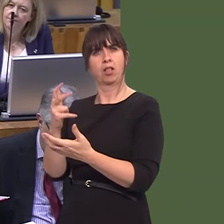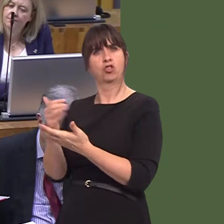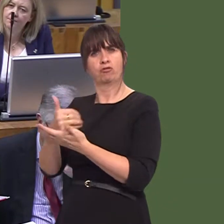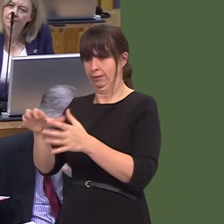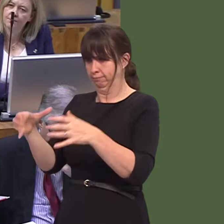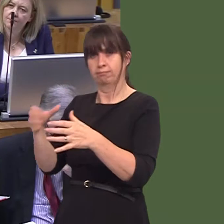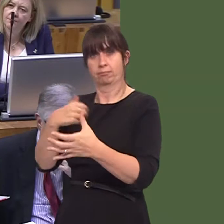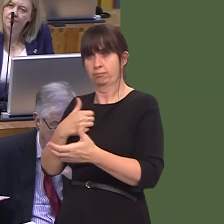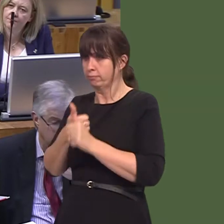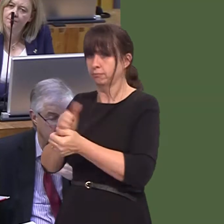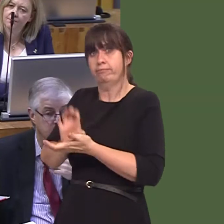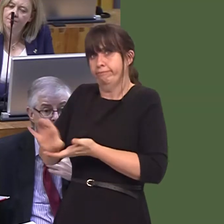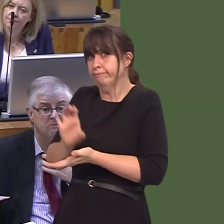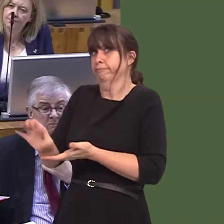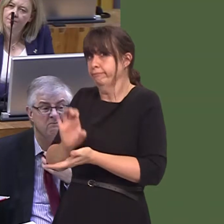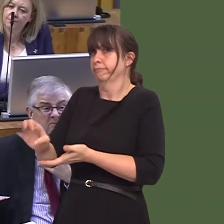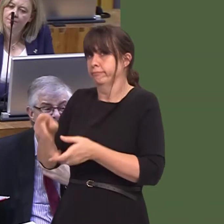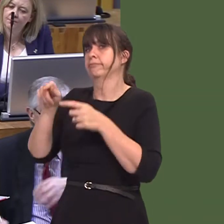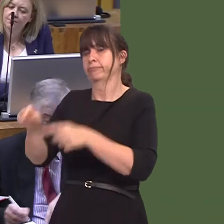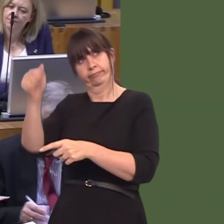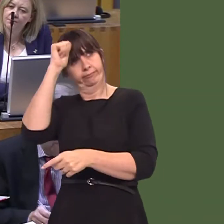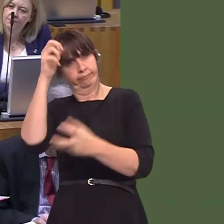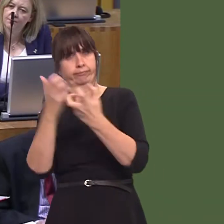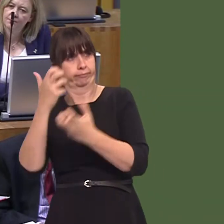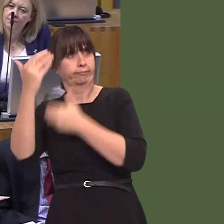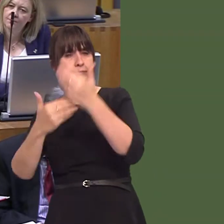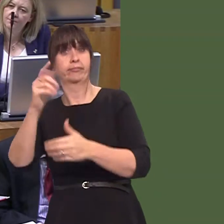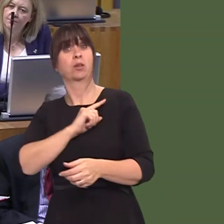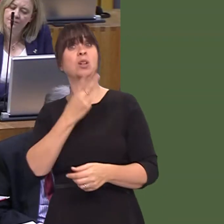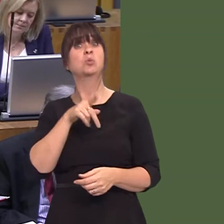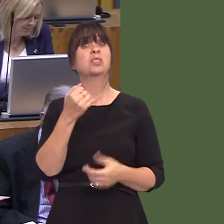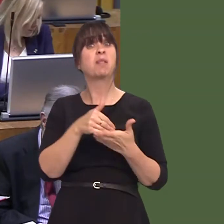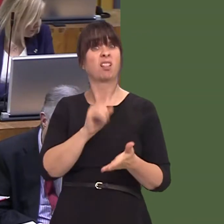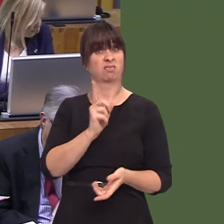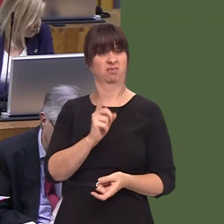of course, is what weíre going to do with the funding weíve announced to enable projects